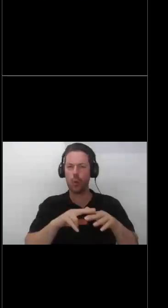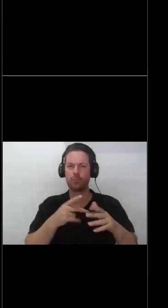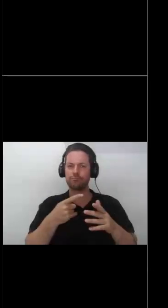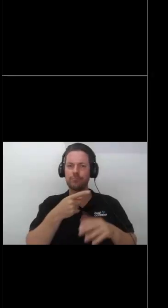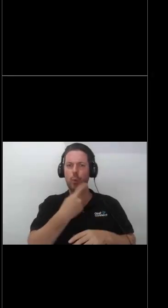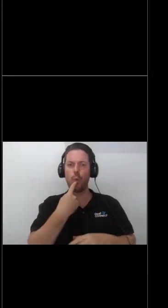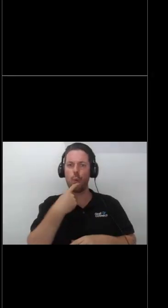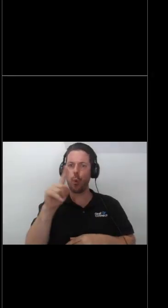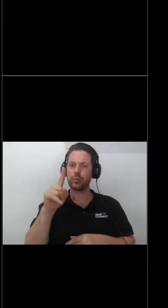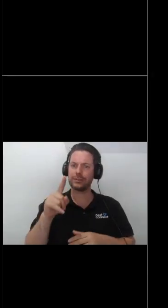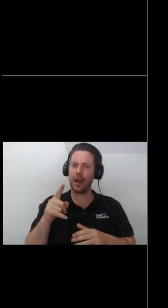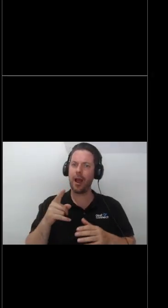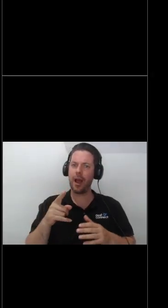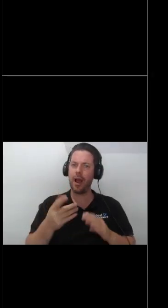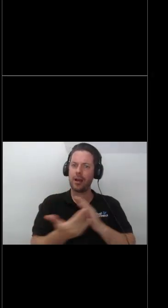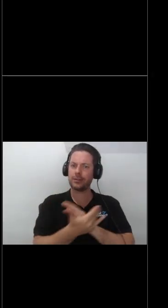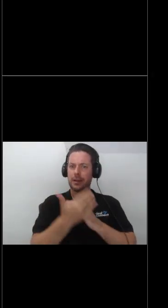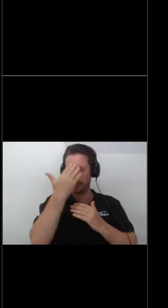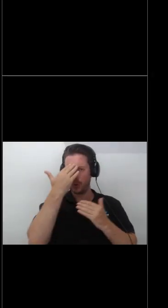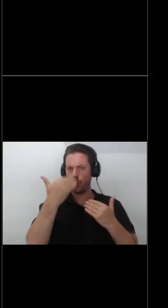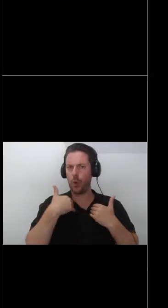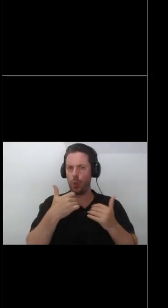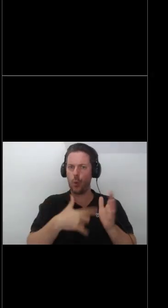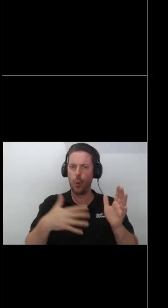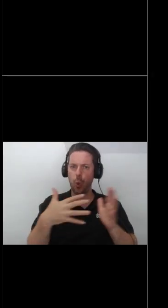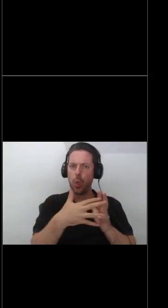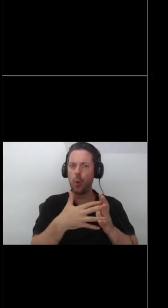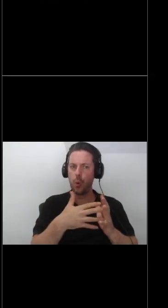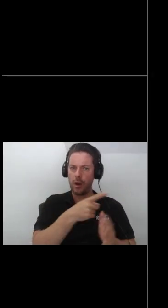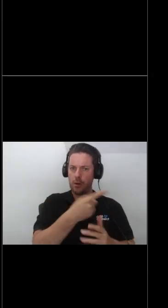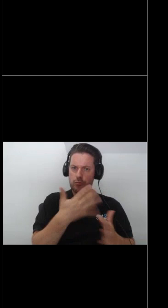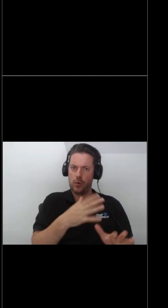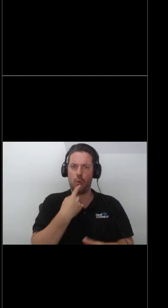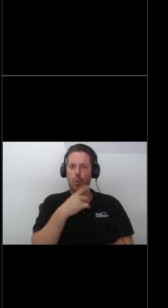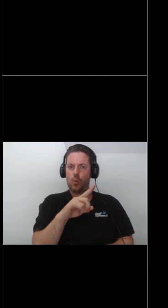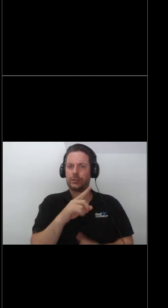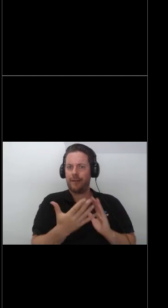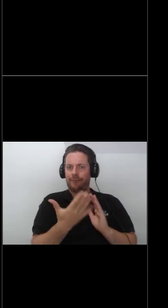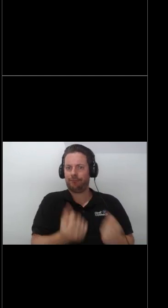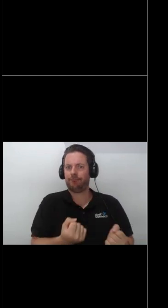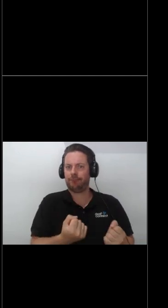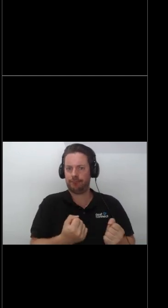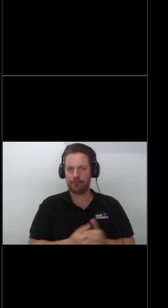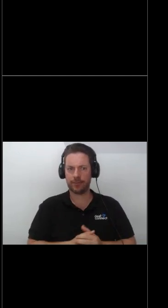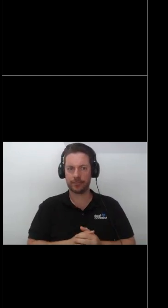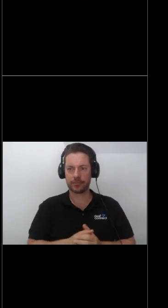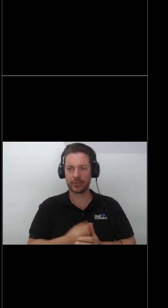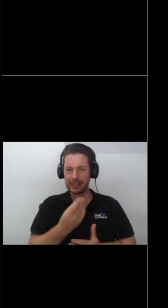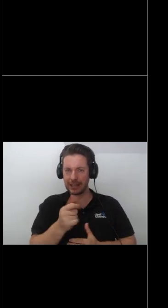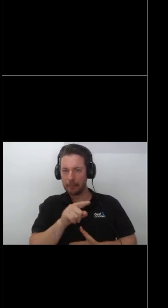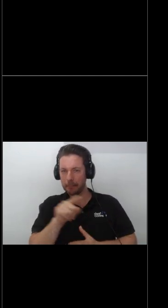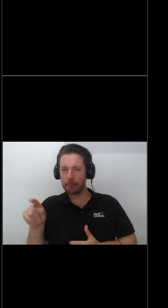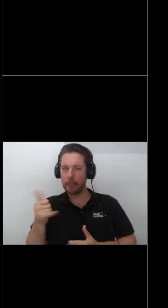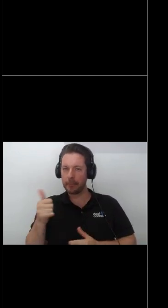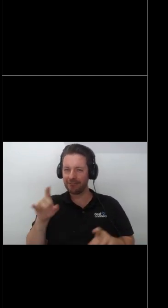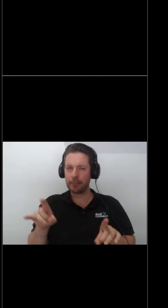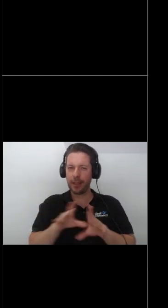or even a treatment support order. And I imagine some of you out there familiar with that terminology.